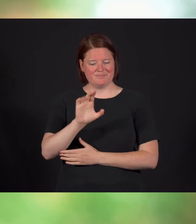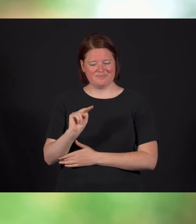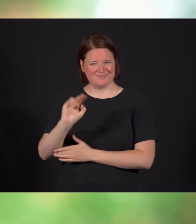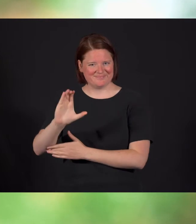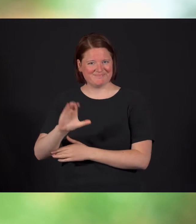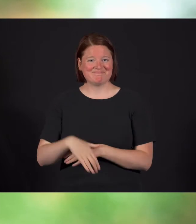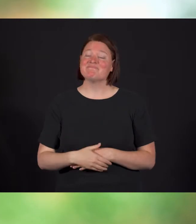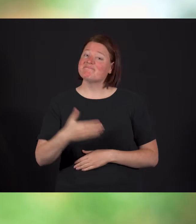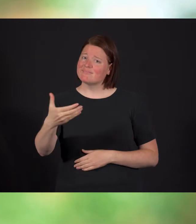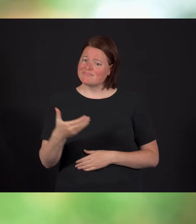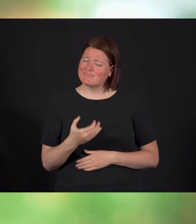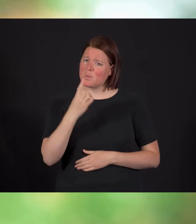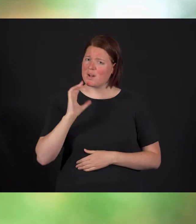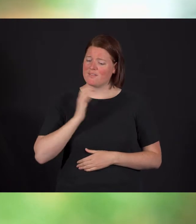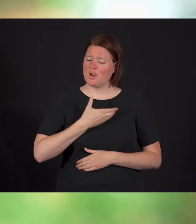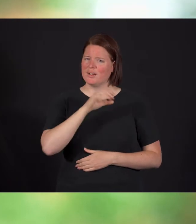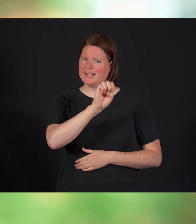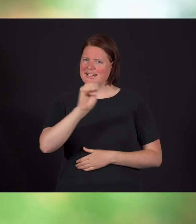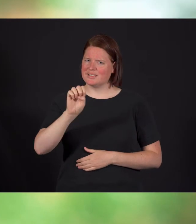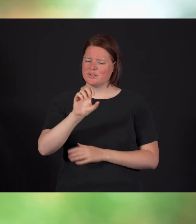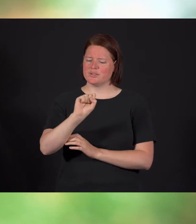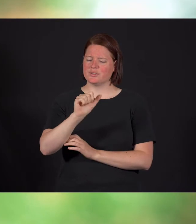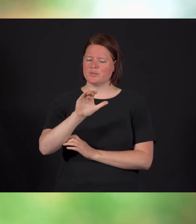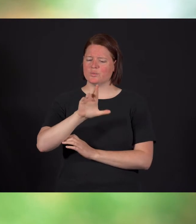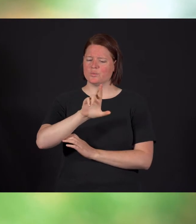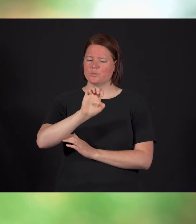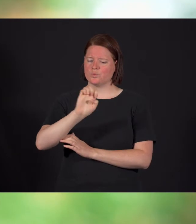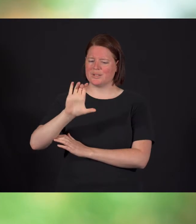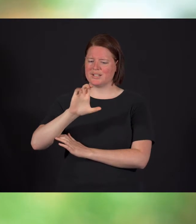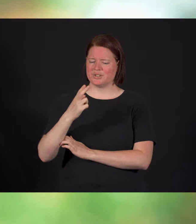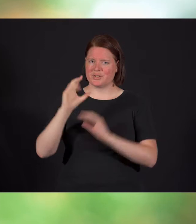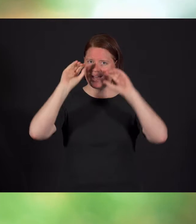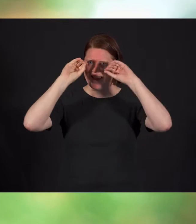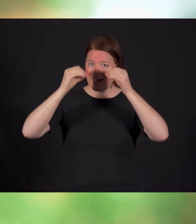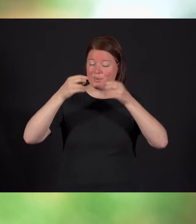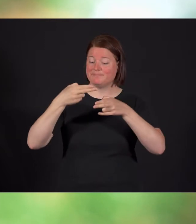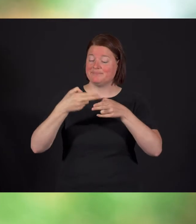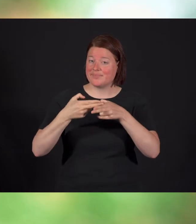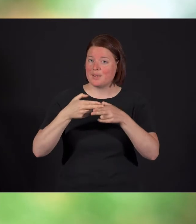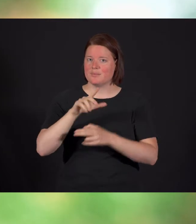to one of our eastern screech owls named Doctor Who. Doctor Who is no longer able to live in the wild